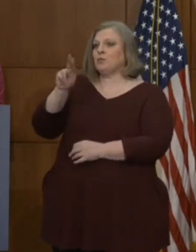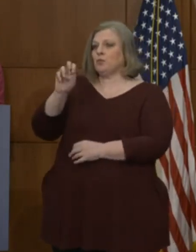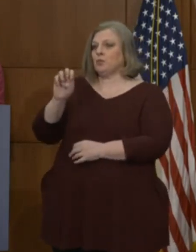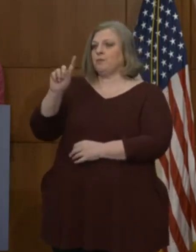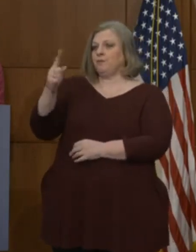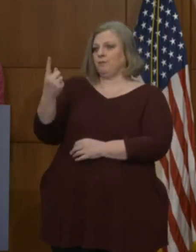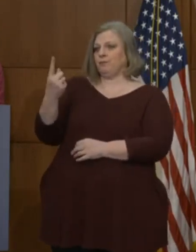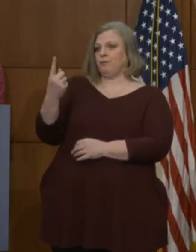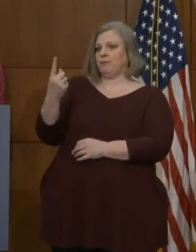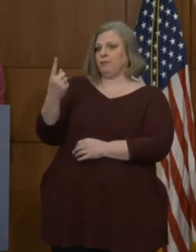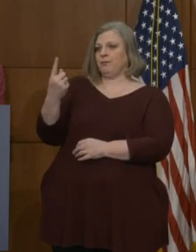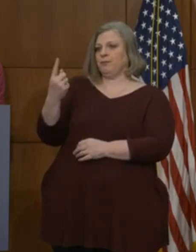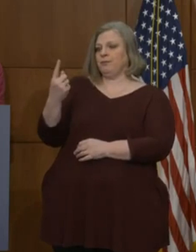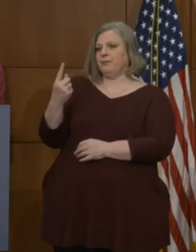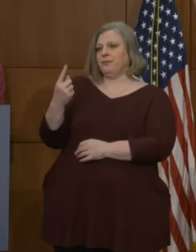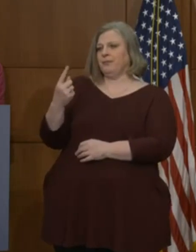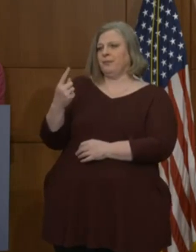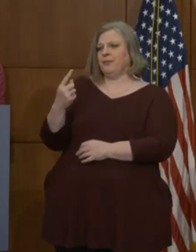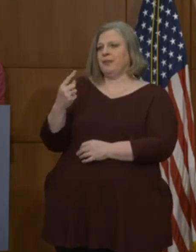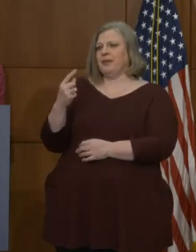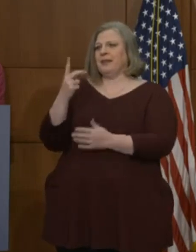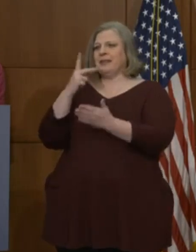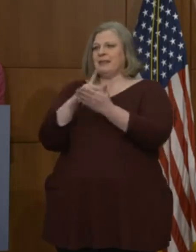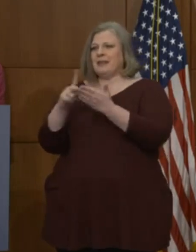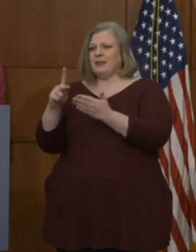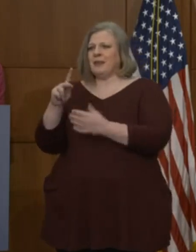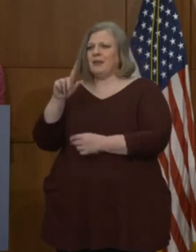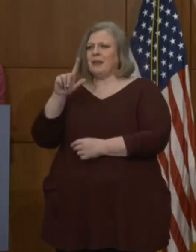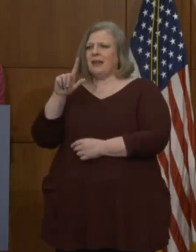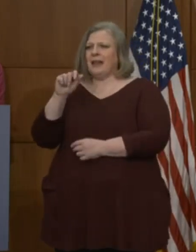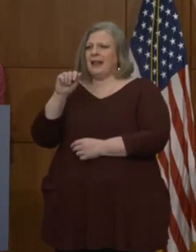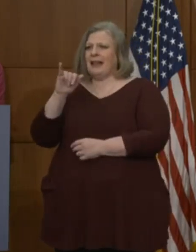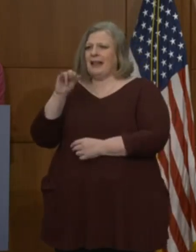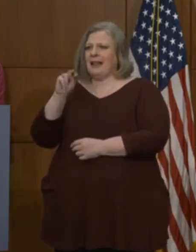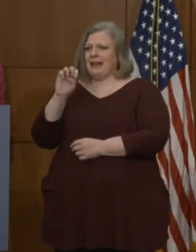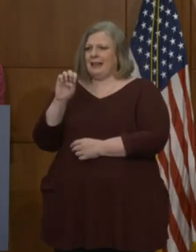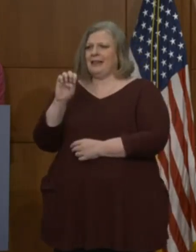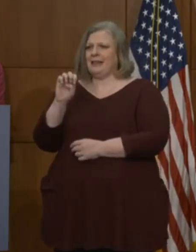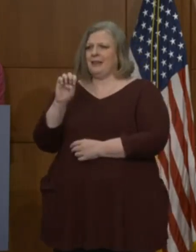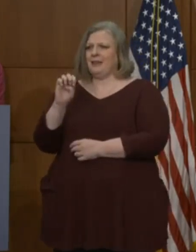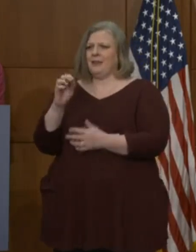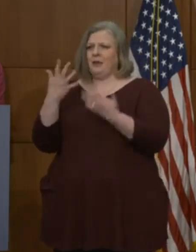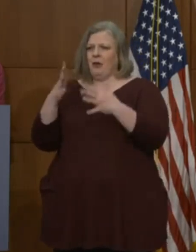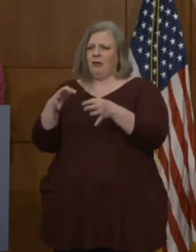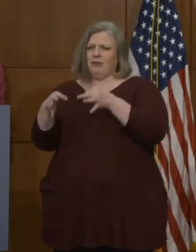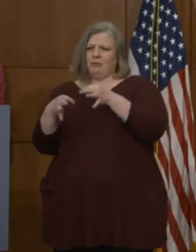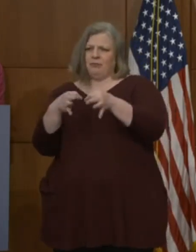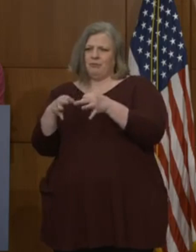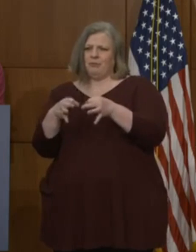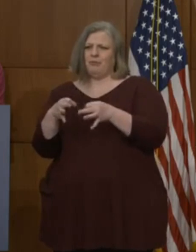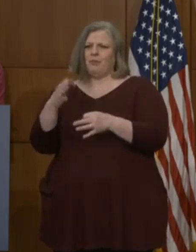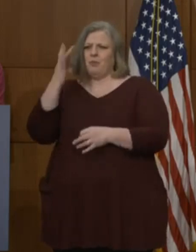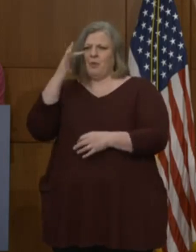DUE ON MAY THE FORCE. AND WE HAVE EXTENDED THAT TO JUST IN HAVE EXTENDED THAT TO JUST IN THE FIRST. I THANK SECRETARY THE FIRST. I THANK SECRETARY LAYNE OUR SECTOR FINANCE HAS